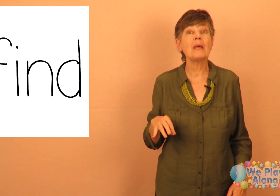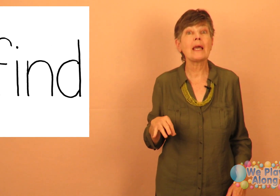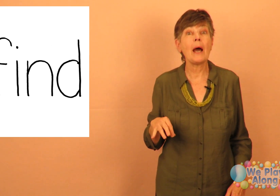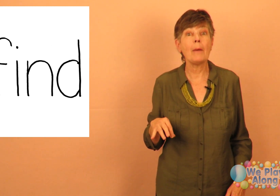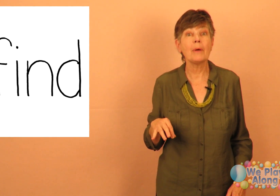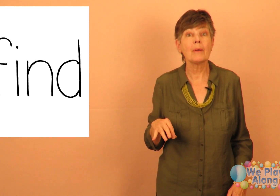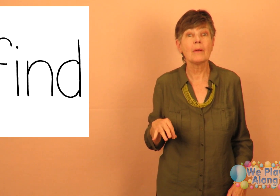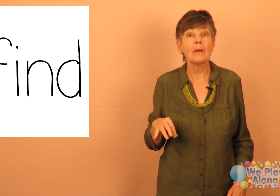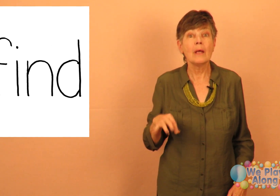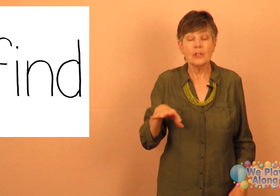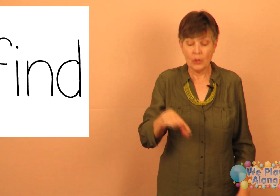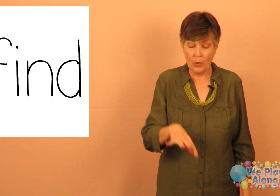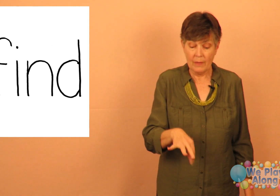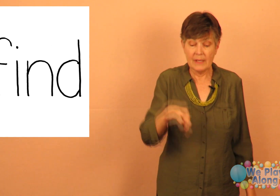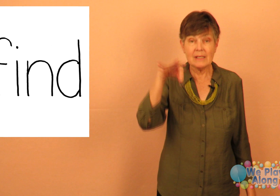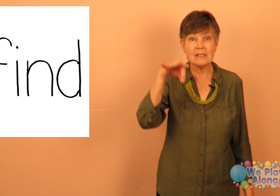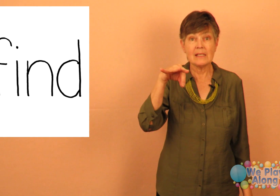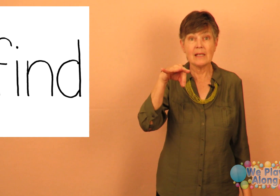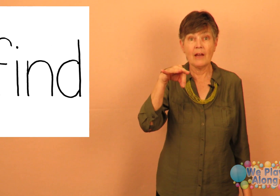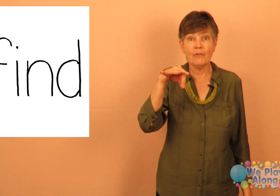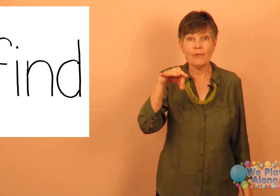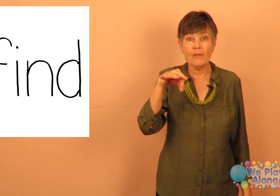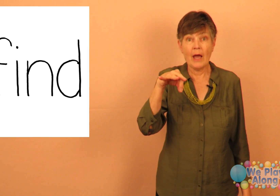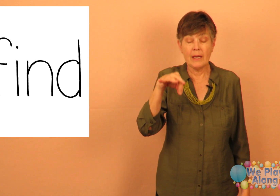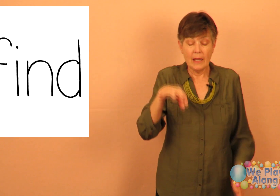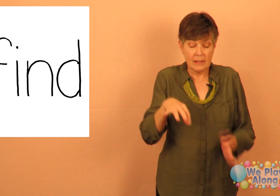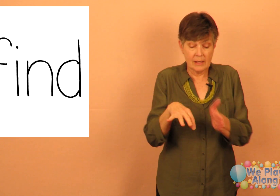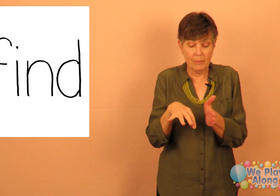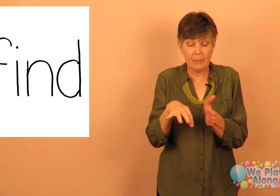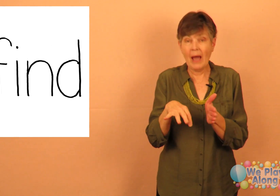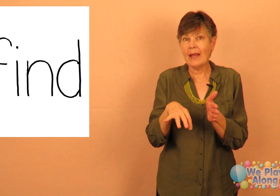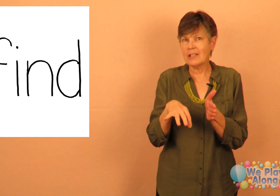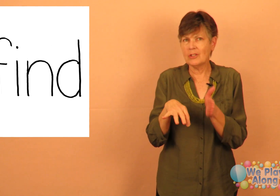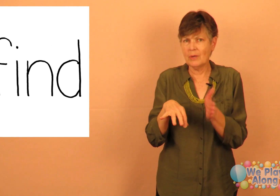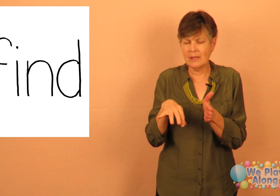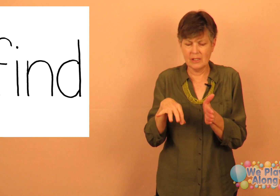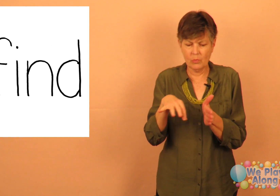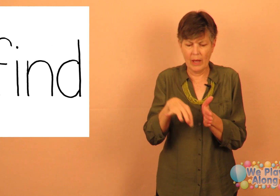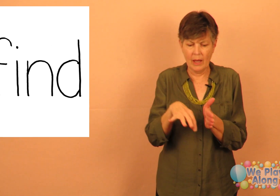pickup so this is the sign for fine now some people I want to do it this way